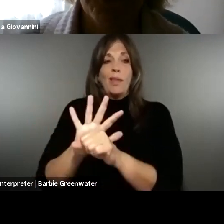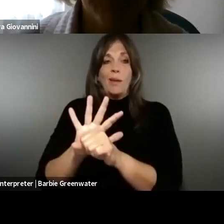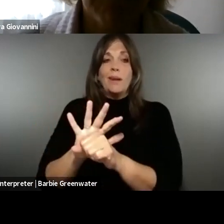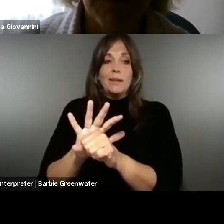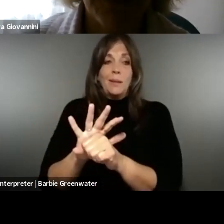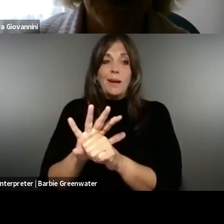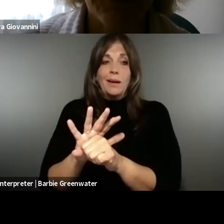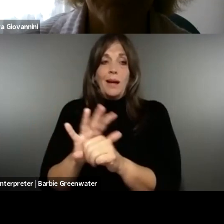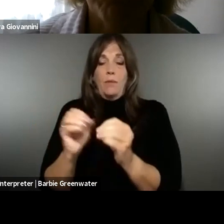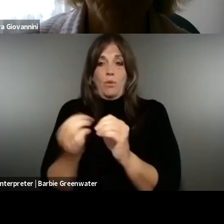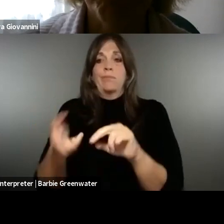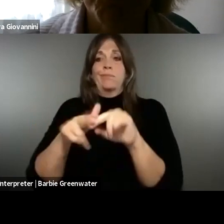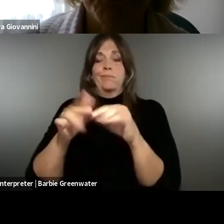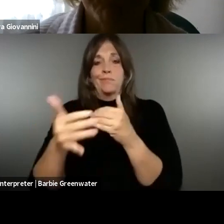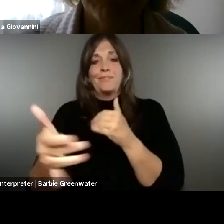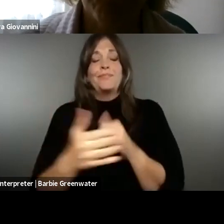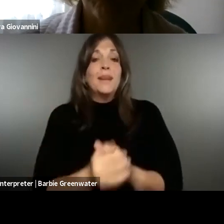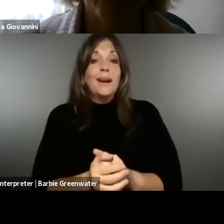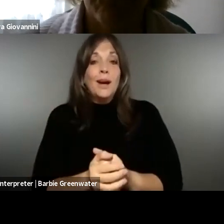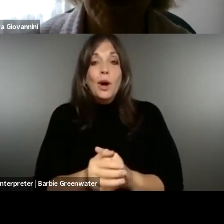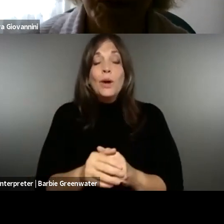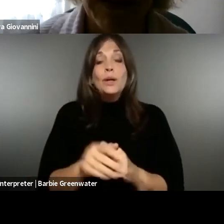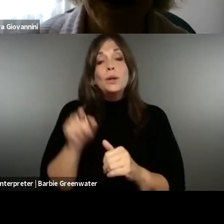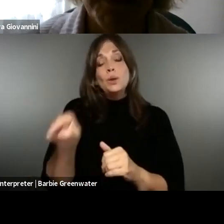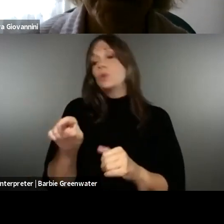domestic product. That was before the